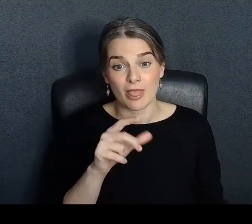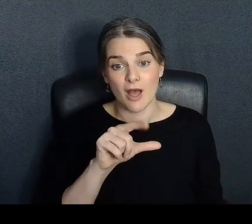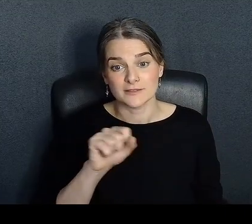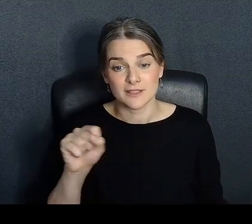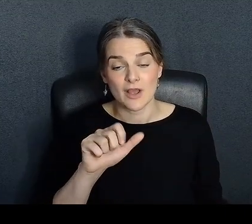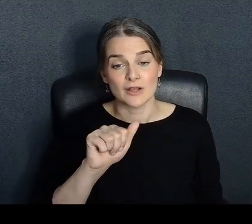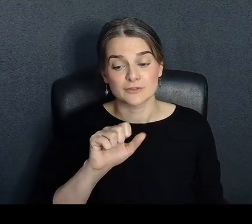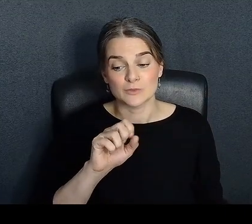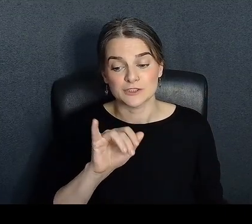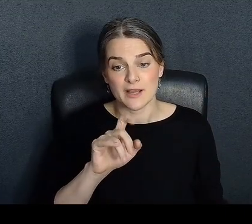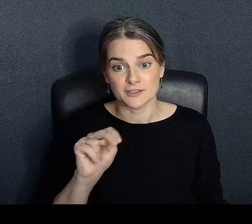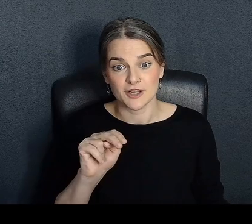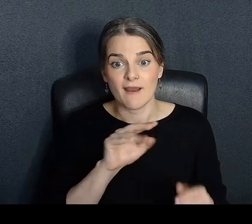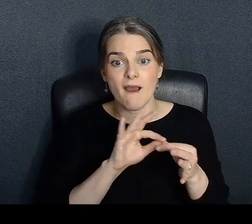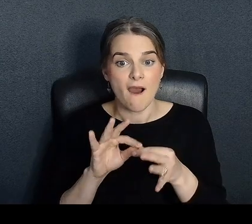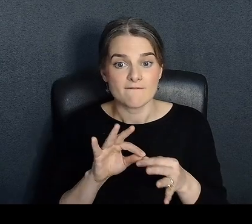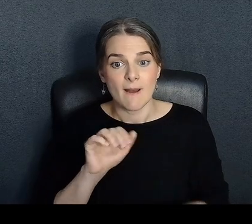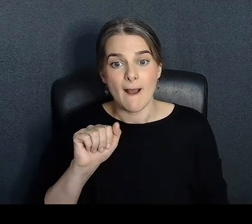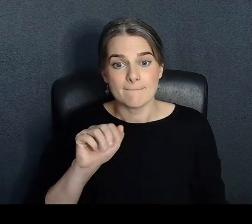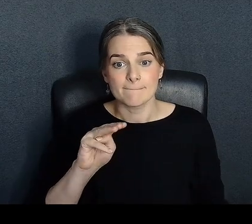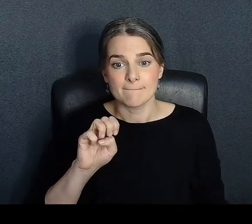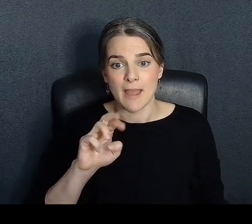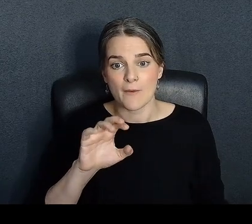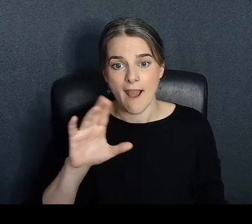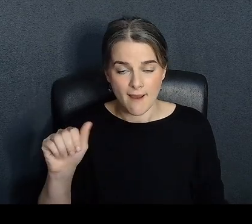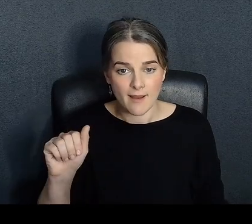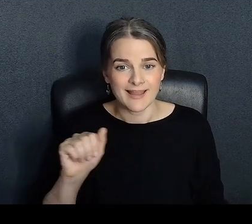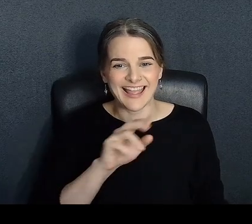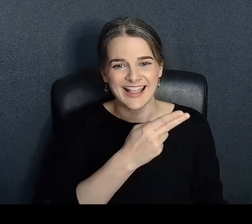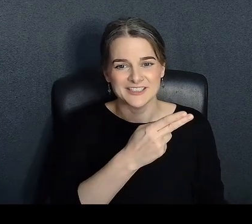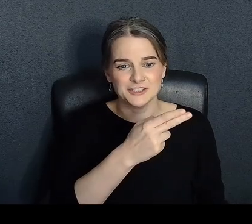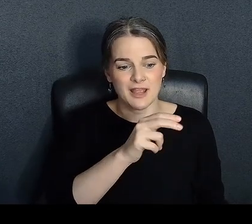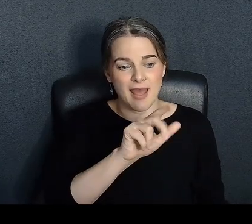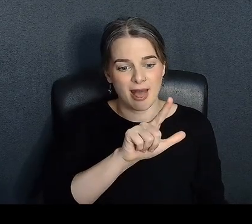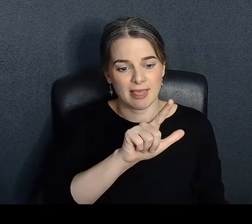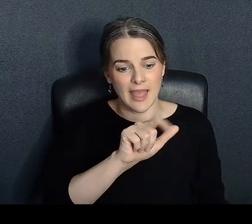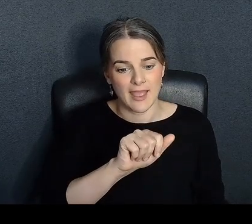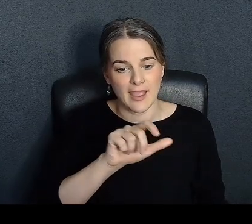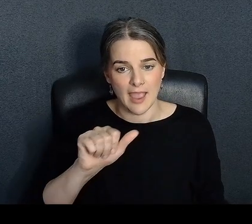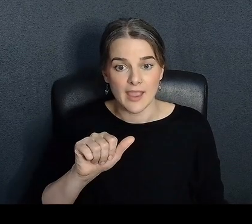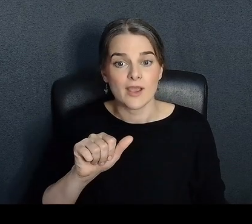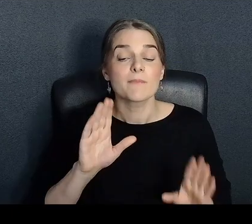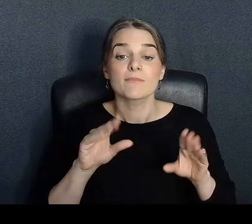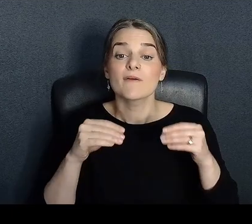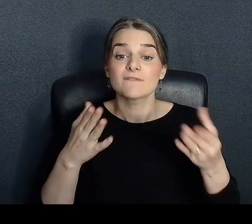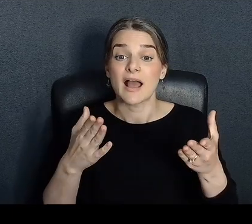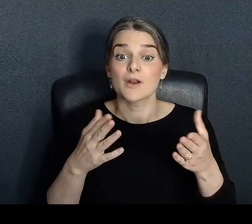They provide regional support groups and events.